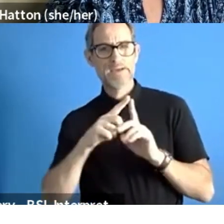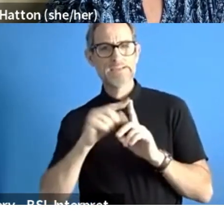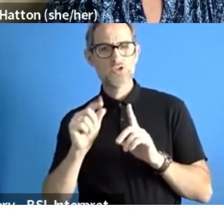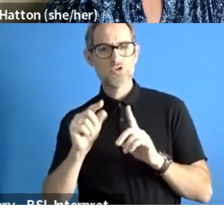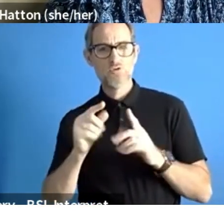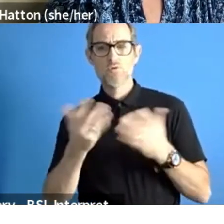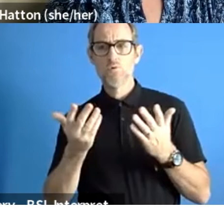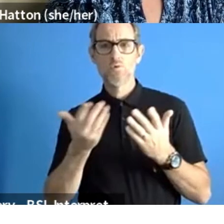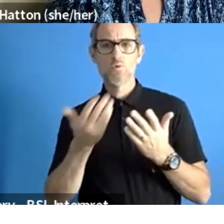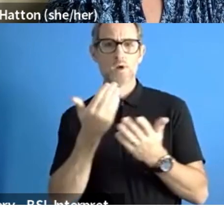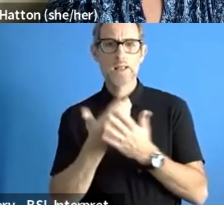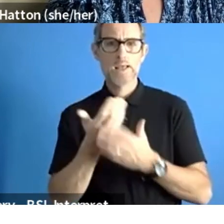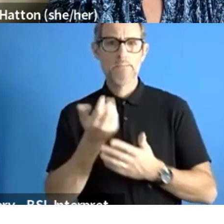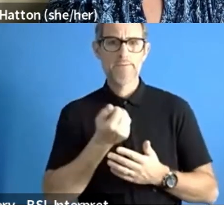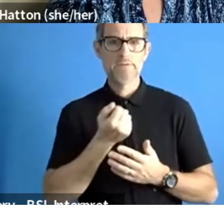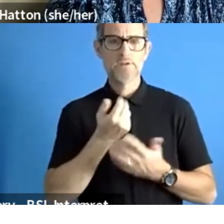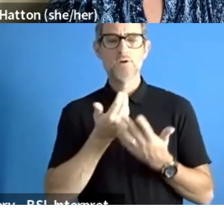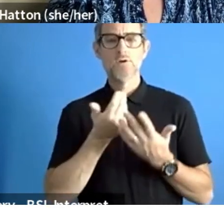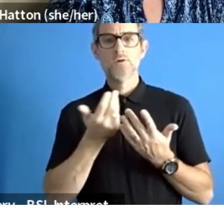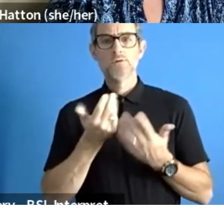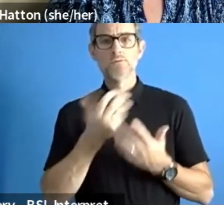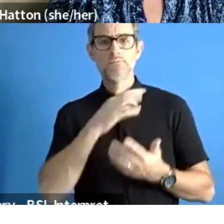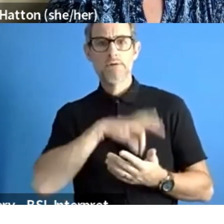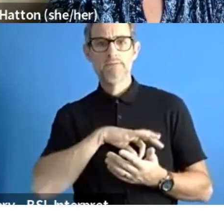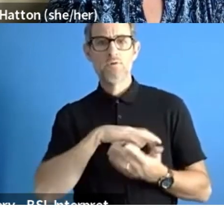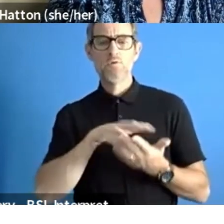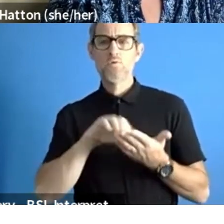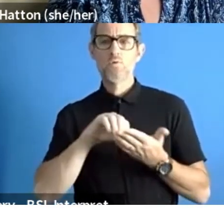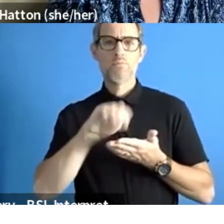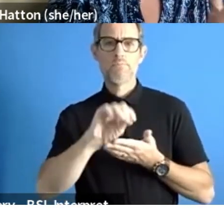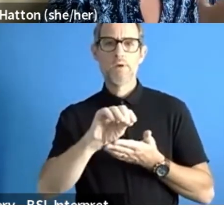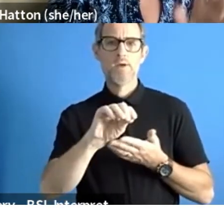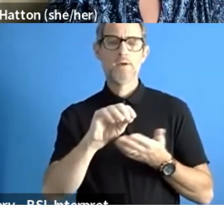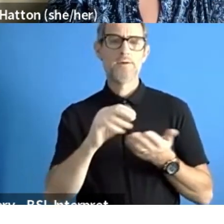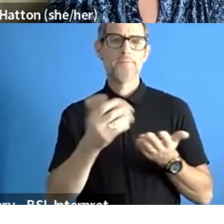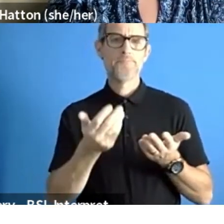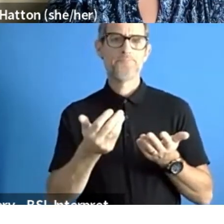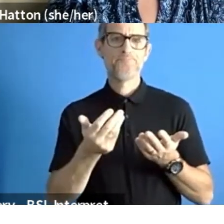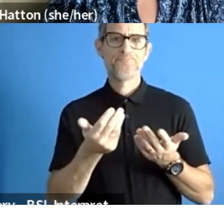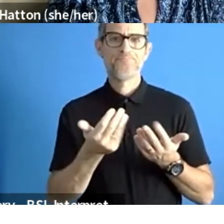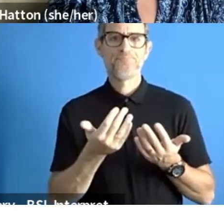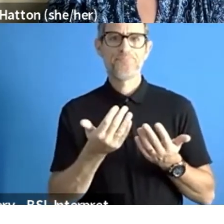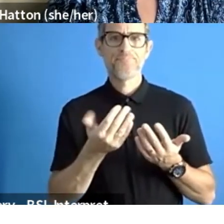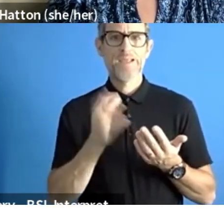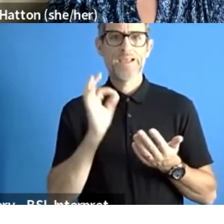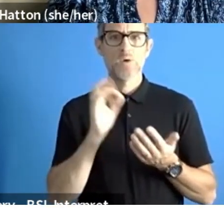claiming benefits, whether it's paying your council tax, whatever it might